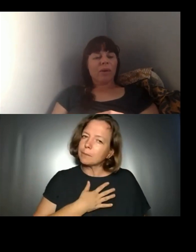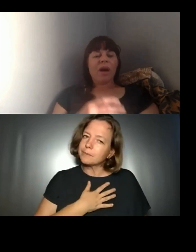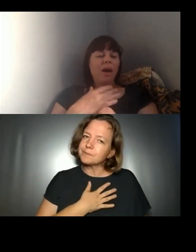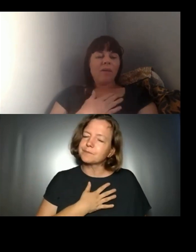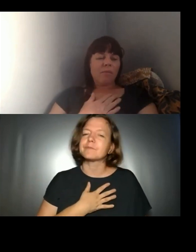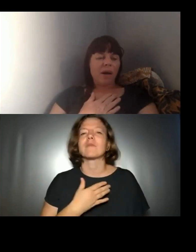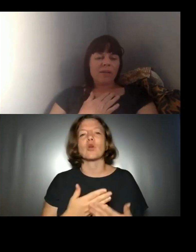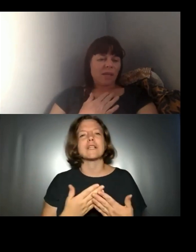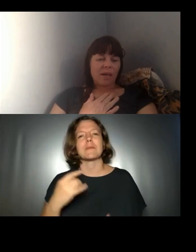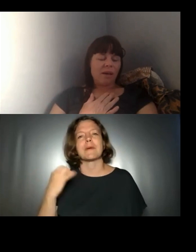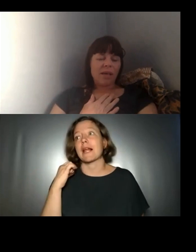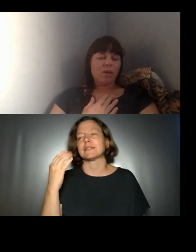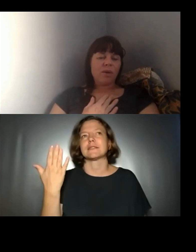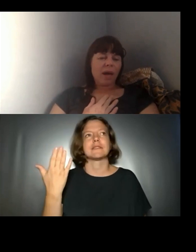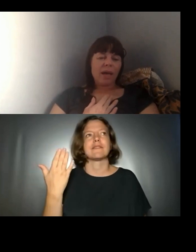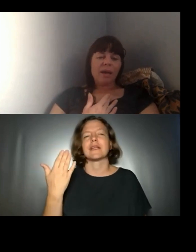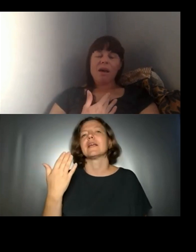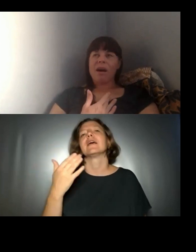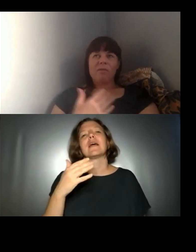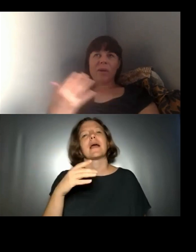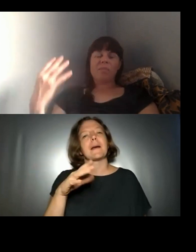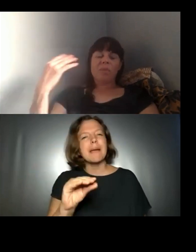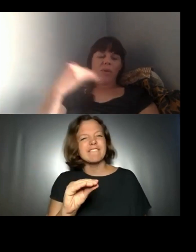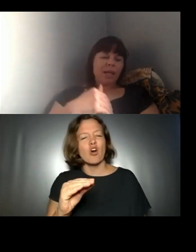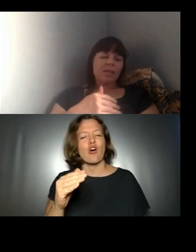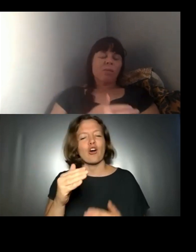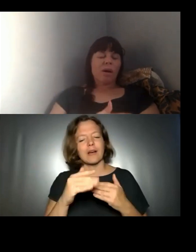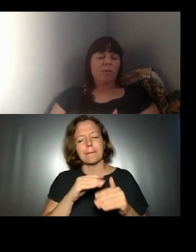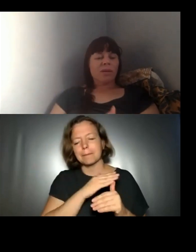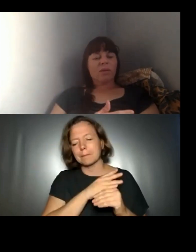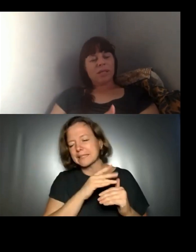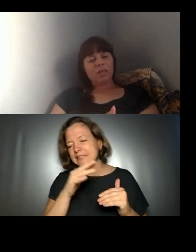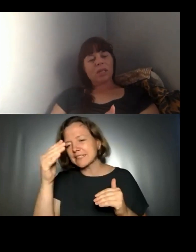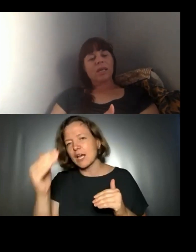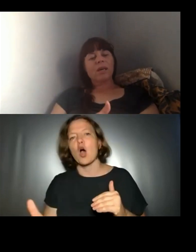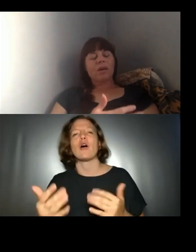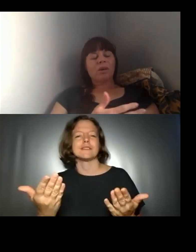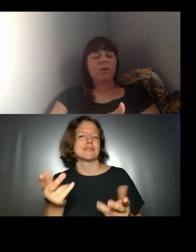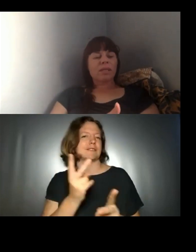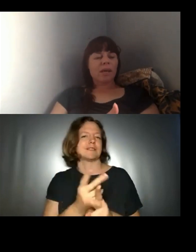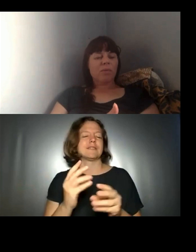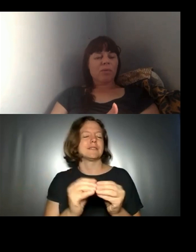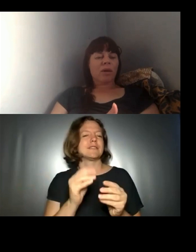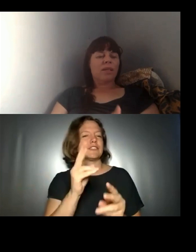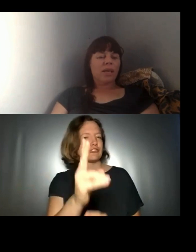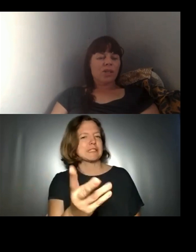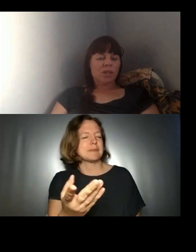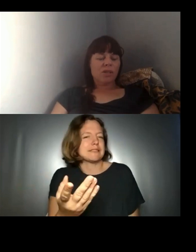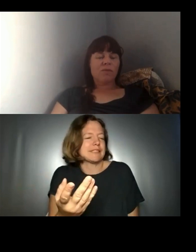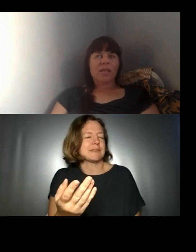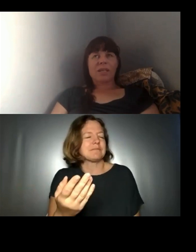and I've done that in the UK, I've been brought in to work with essentially non-disabled organizations who have said: